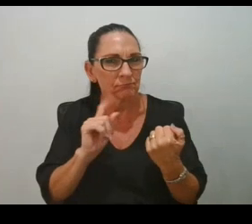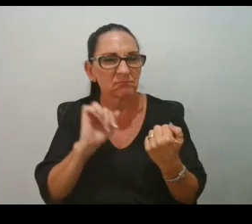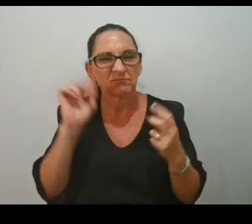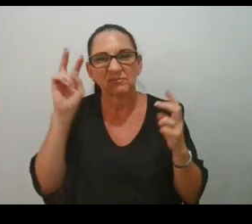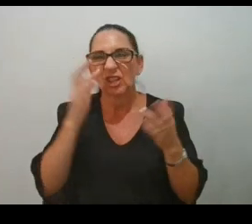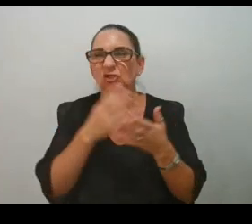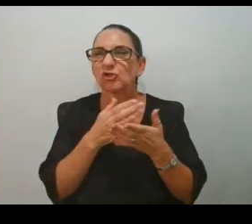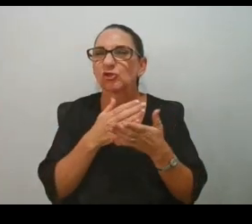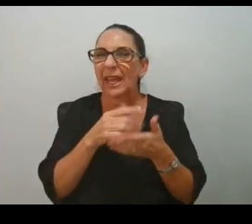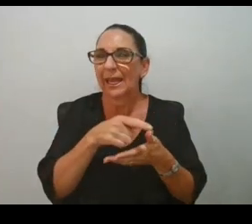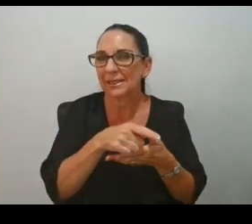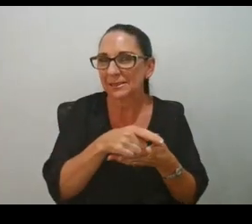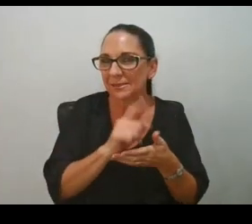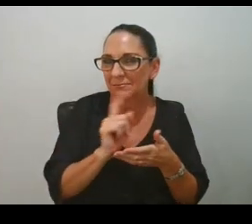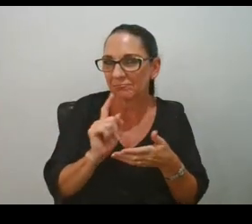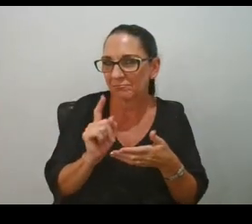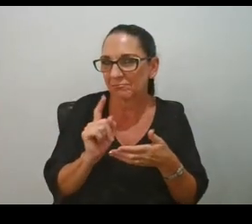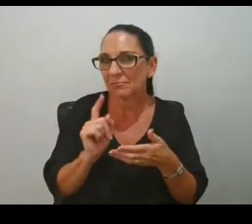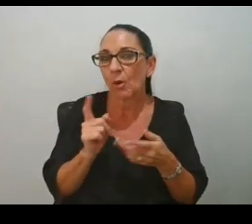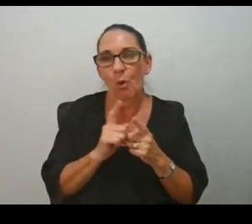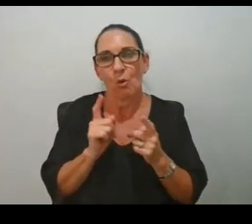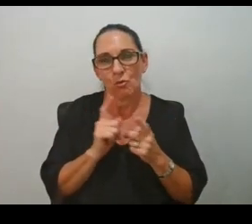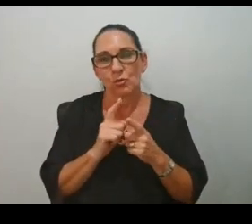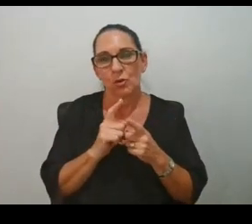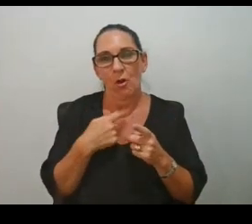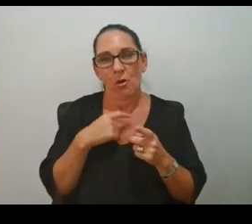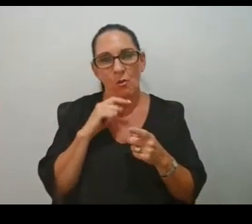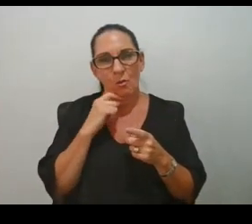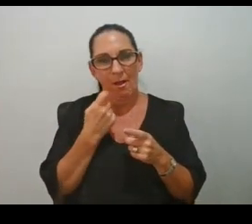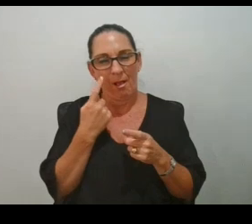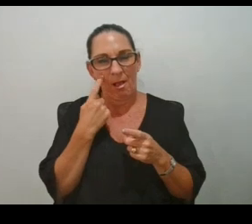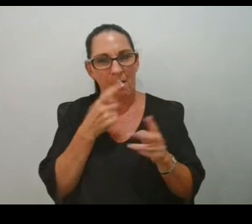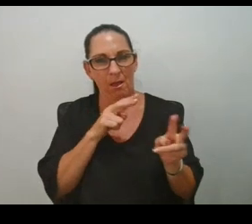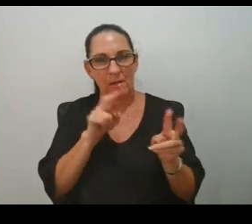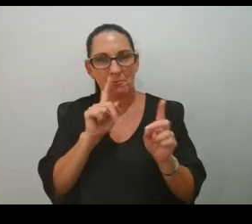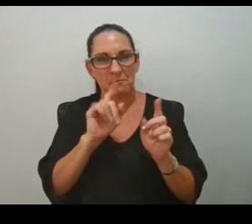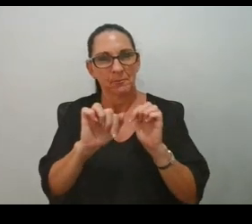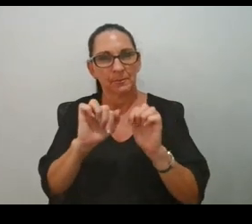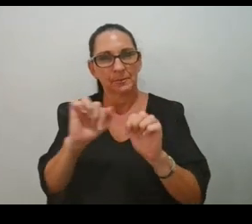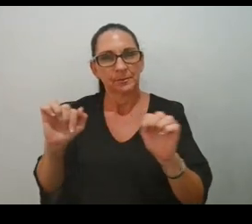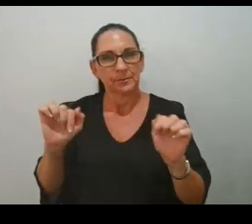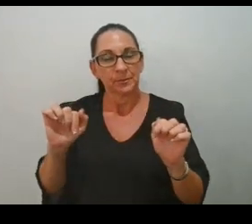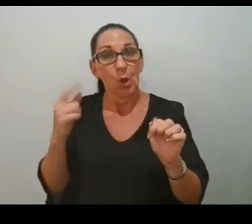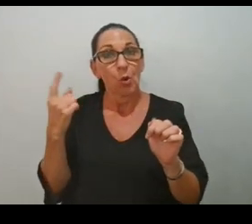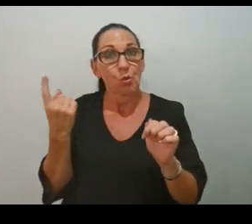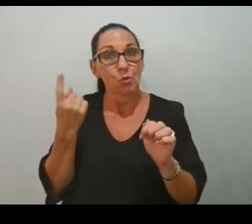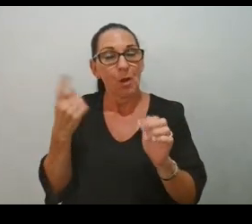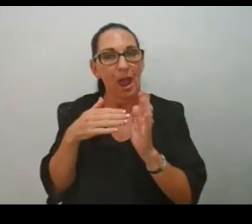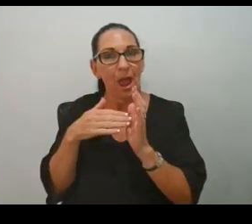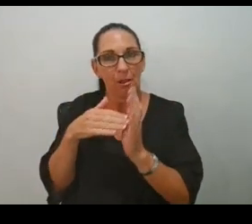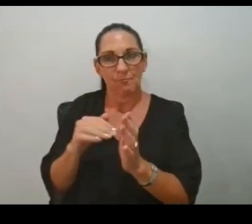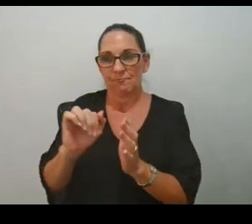and then we'll also look at the the assets of any person who helps your client financially um unless